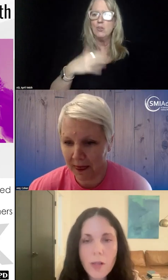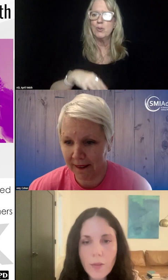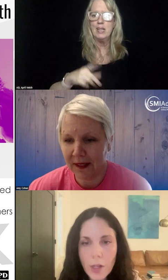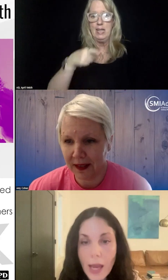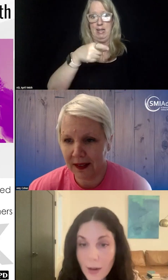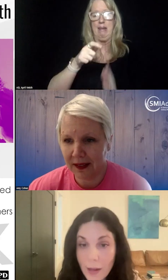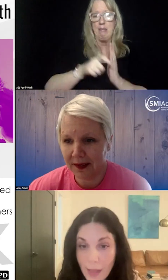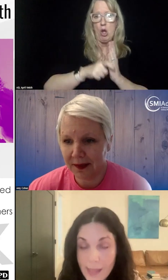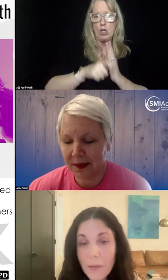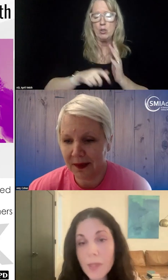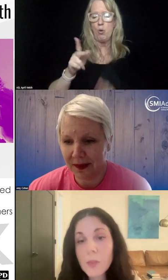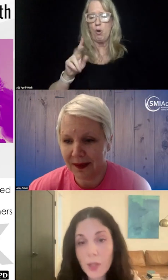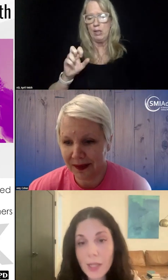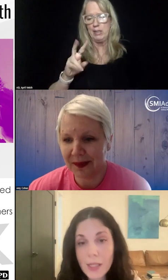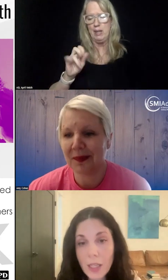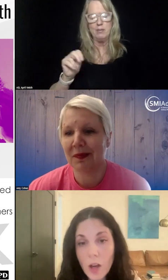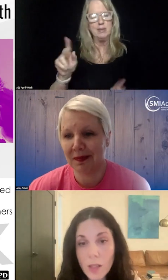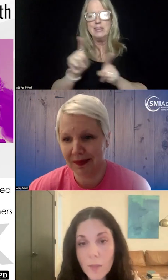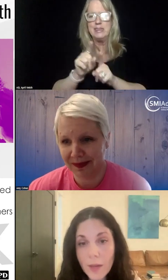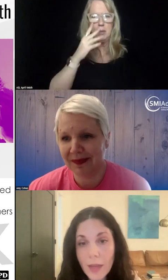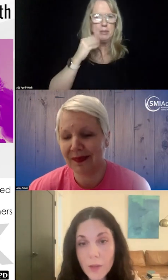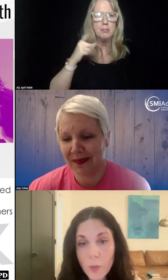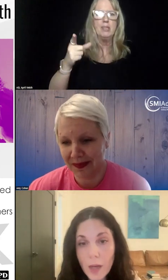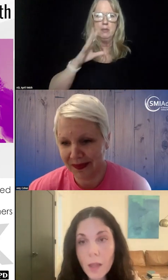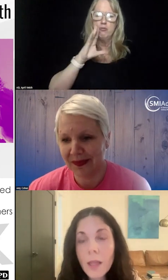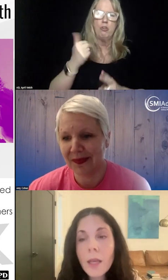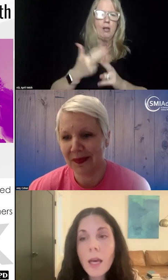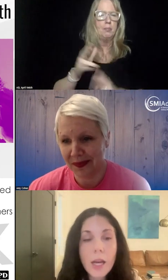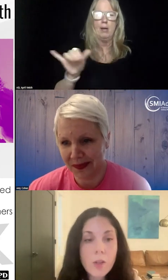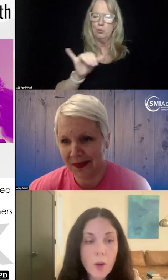KEVIN HAD THAT SAME EXPERIENCE IN THE ARTICLE AND I TALKED ABOUT IT. I ALSO